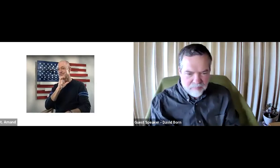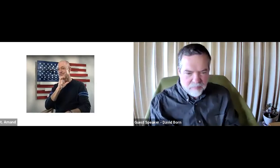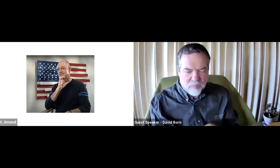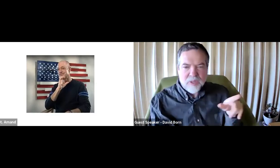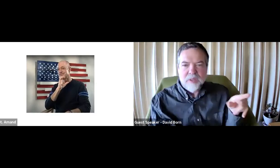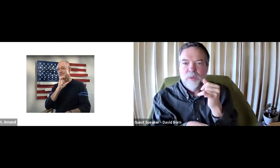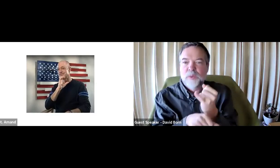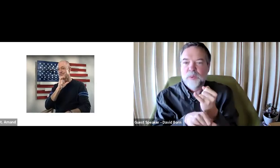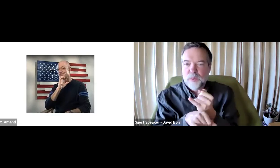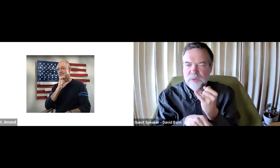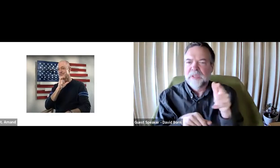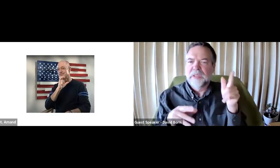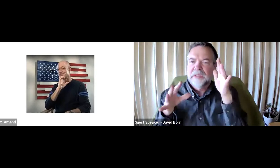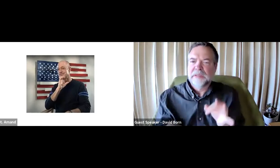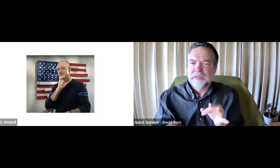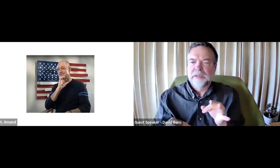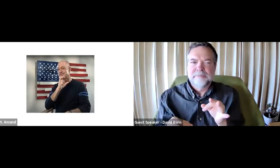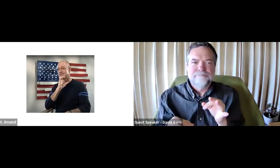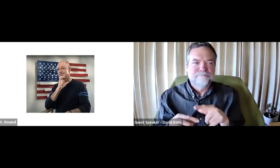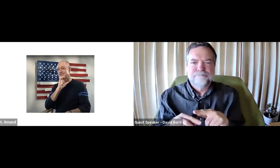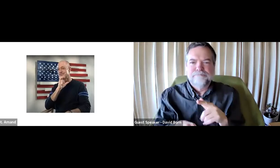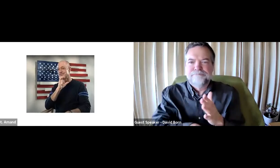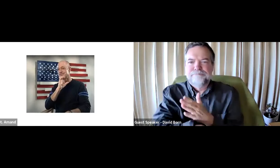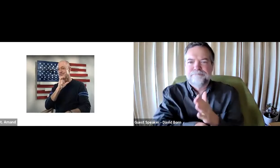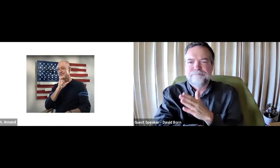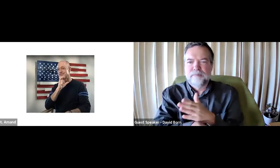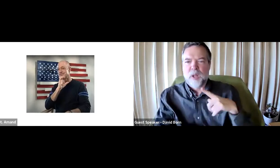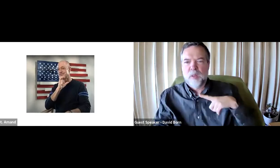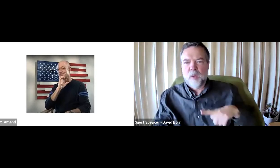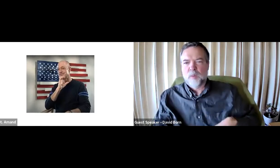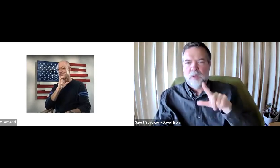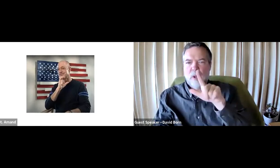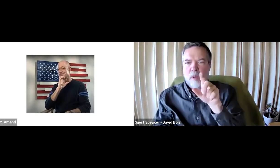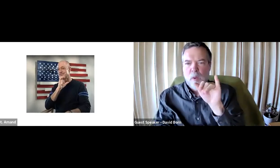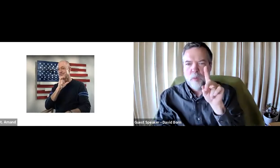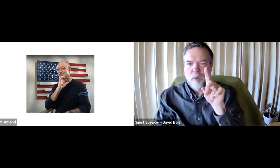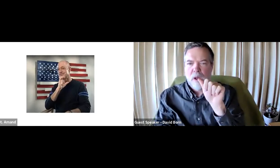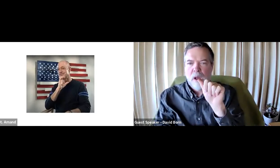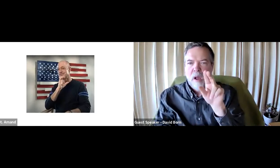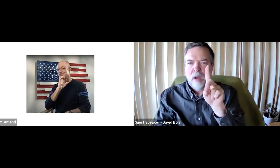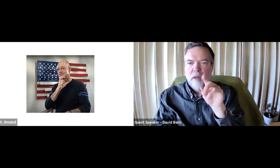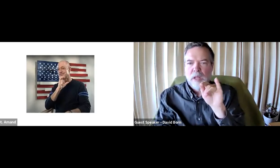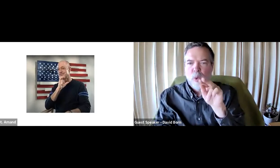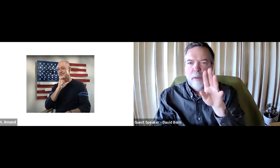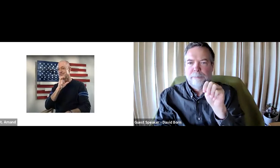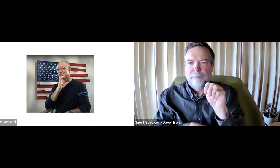a world-famous De'VIA artist by 2013, and the Washington School for the Deaf decided